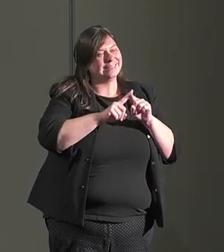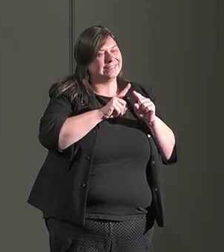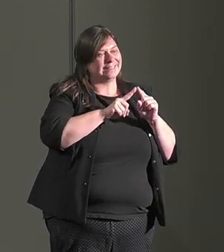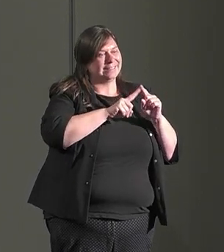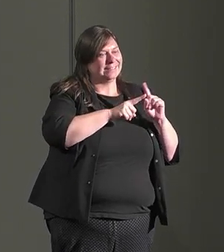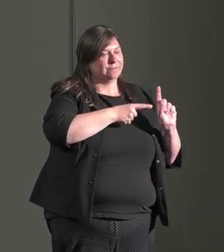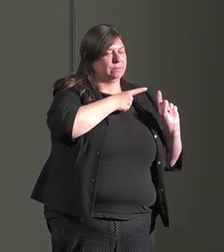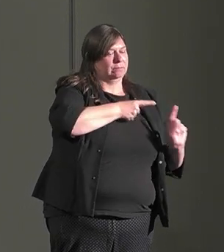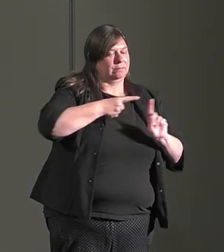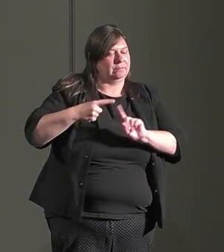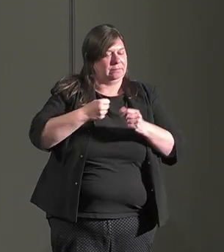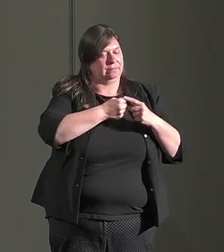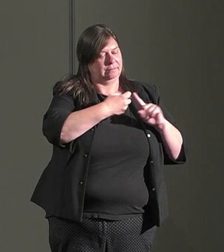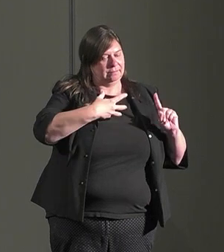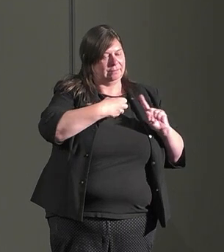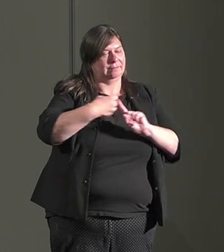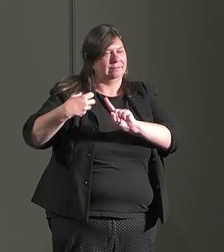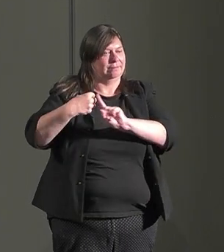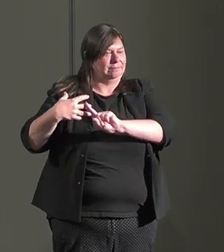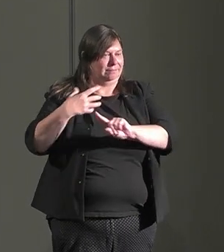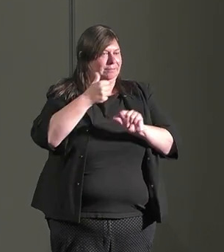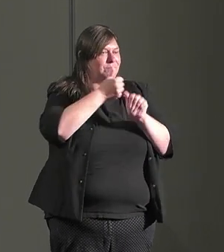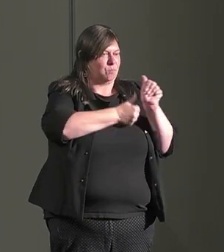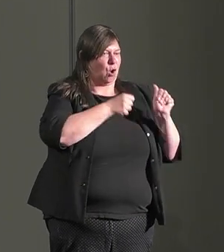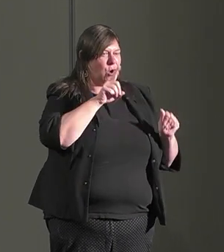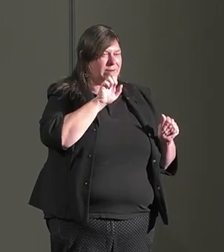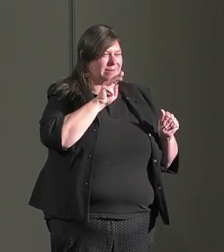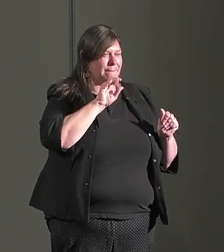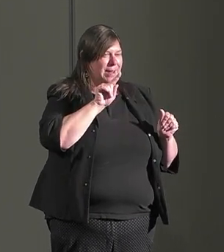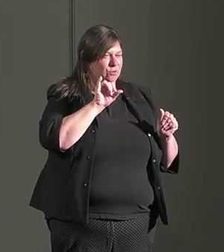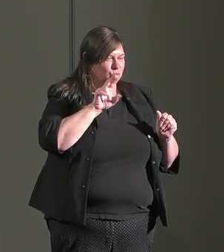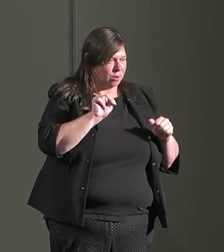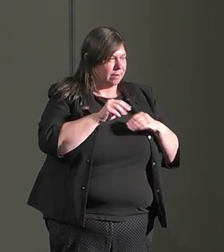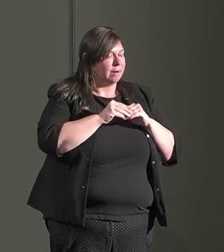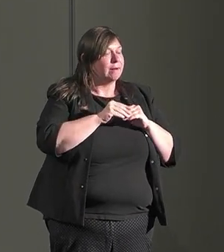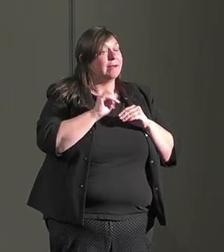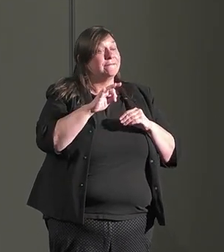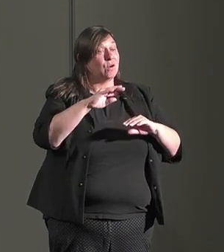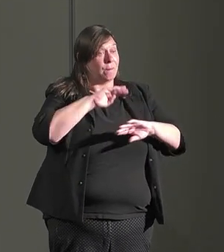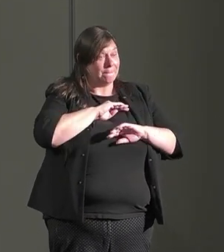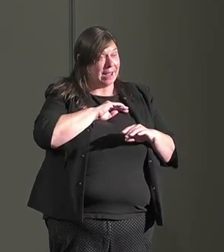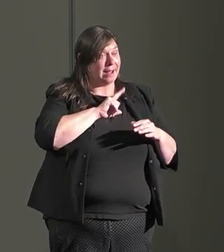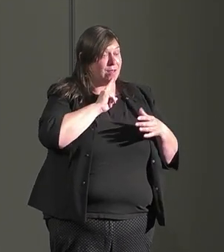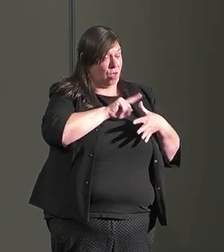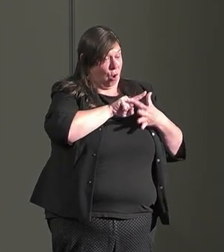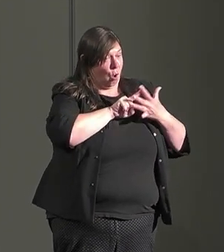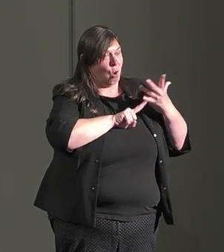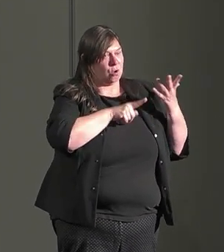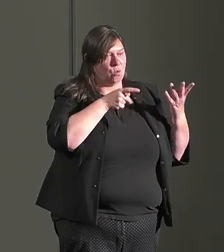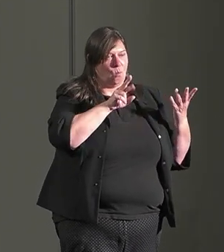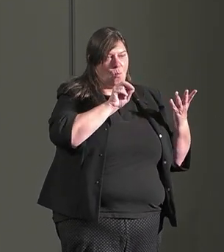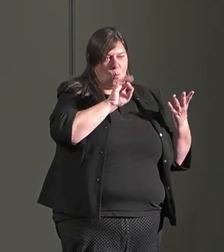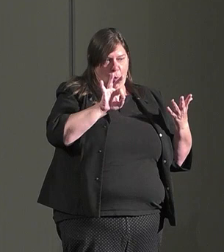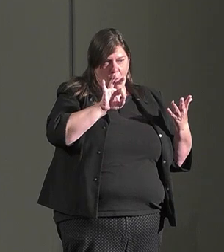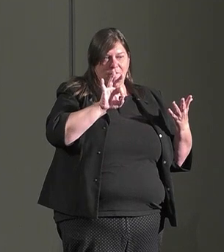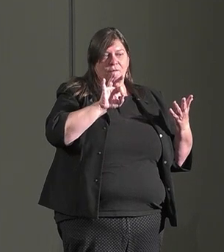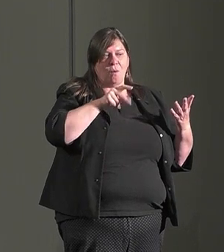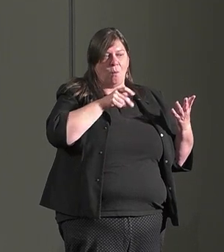per dimension. And if you meet all of those points, you could be shown to be level three.